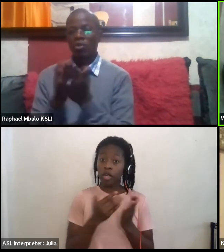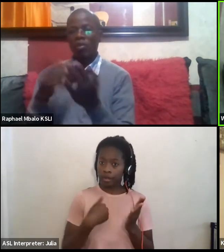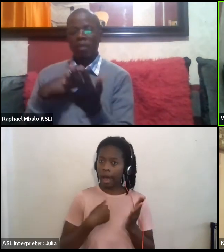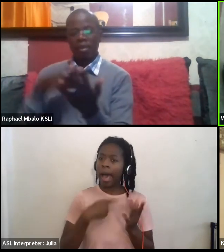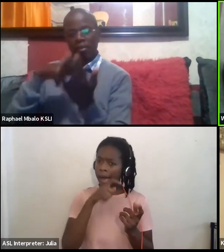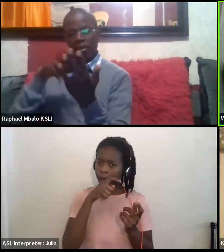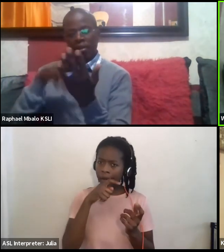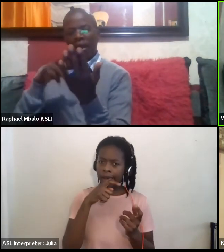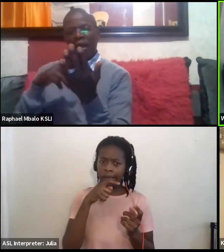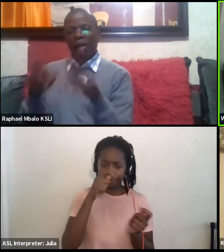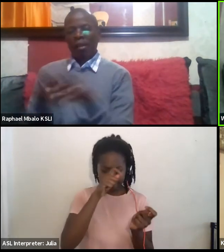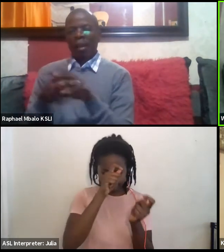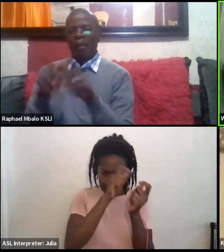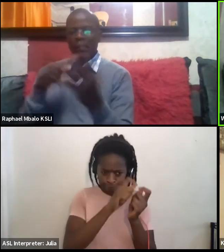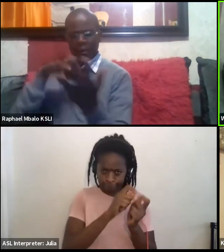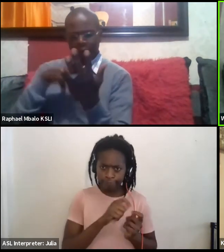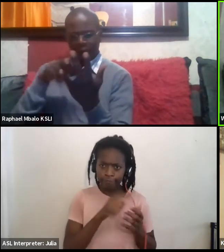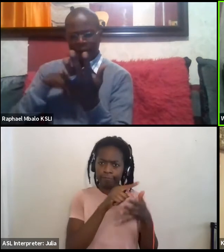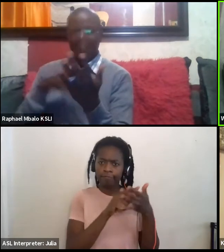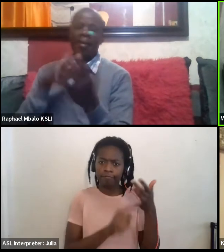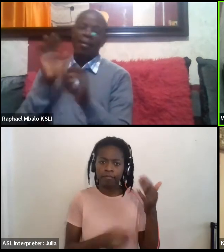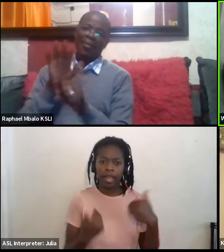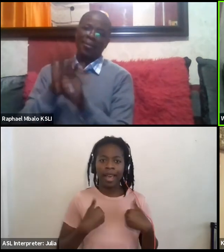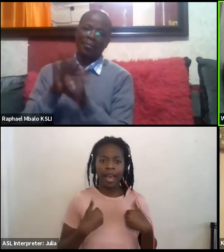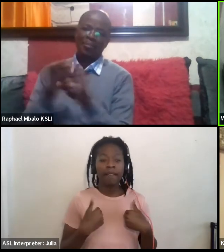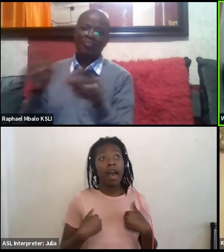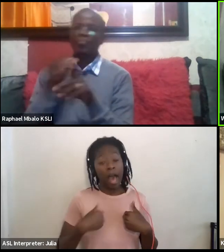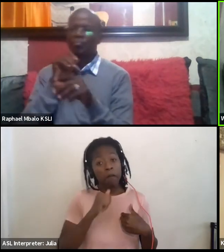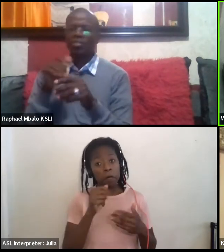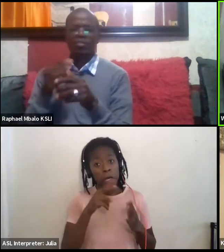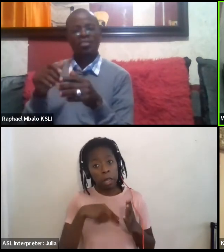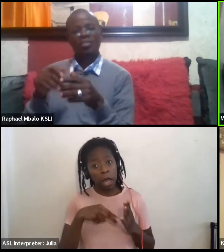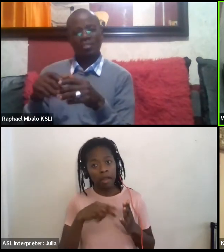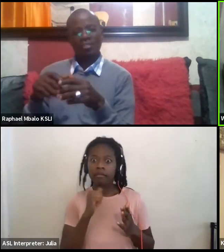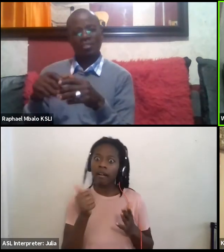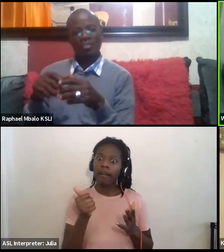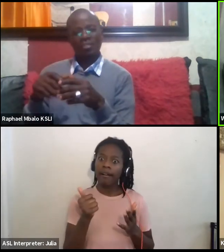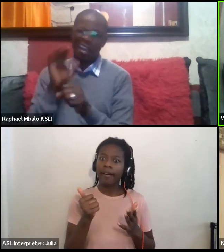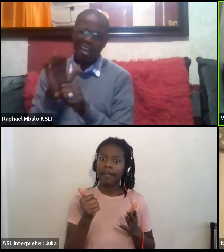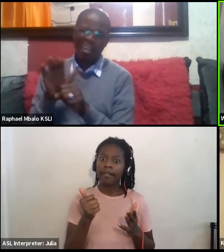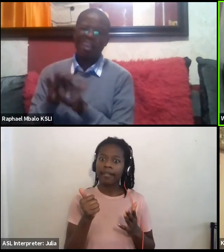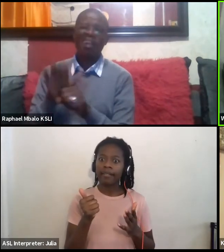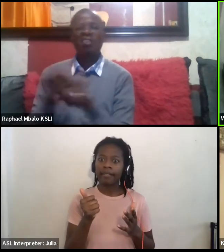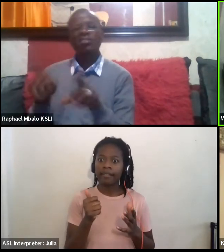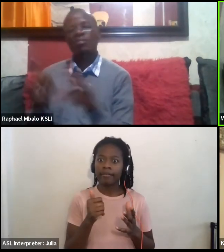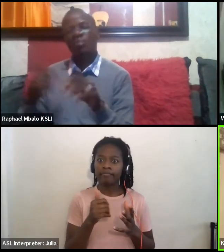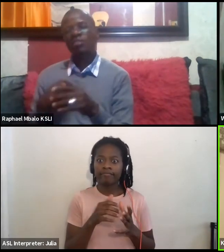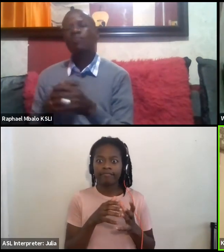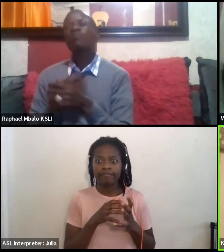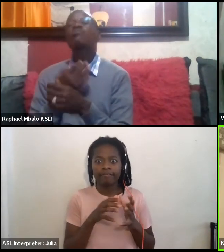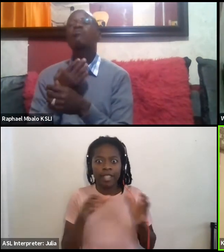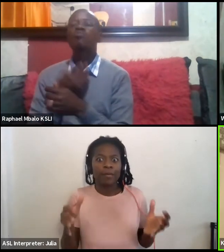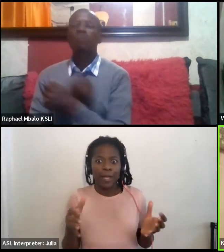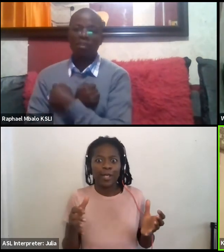I read a lot, not as much as I want to, but yeah. (chuckles) What kind of books do you read? (chuckles)